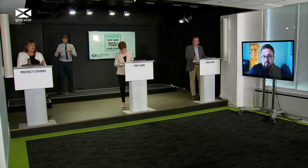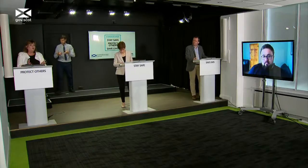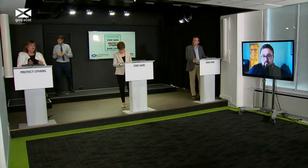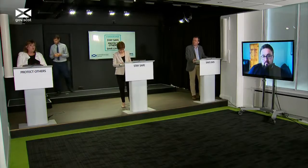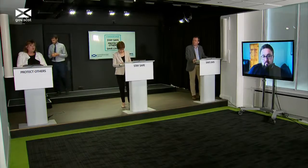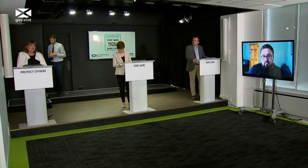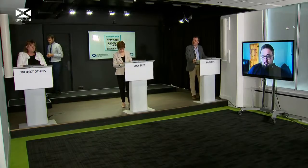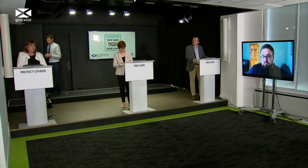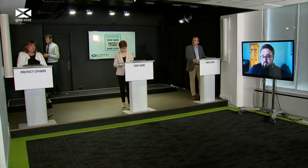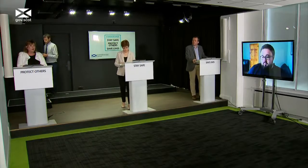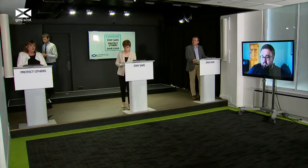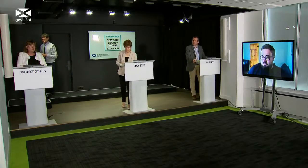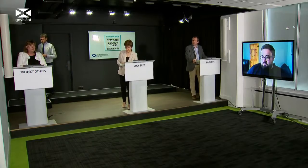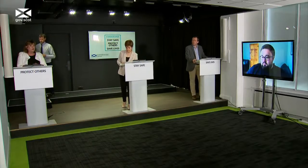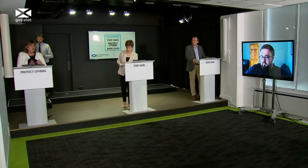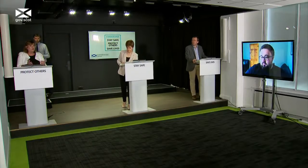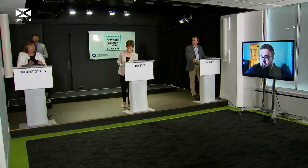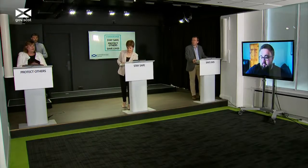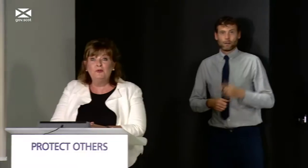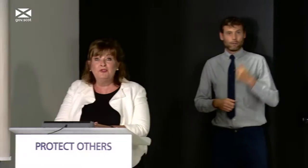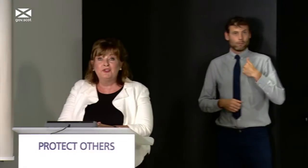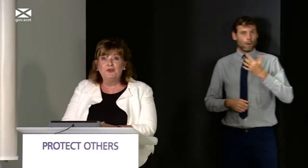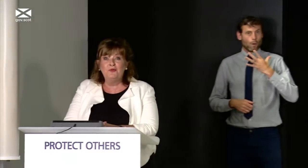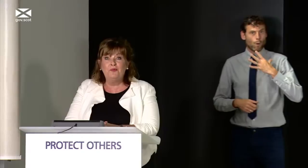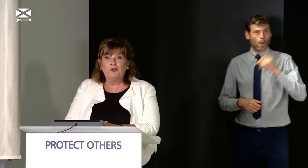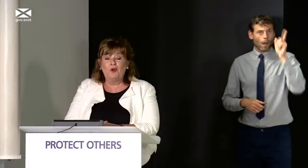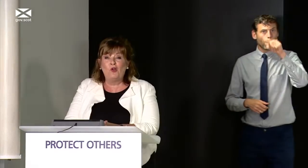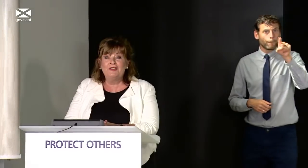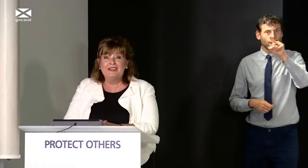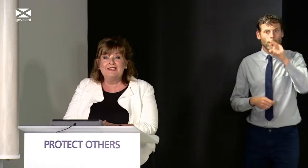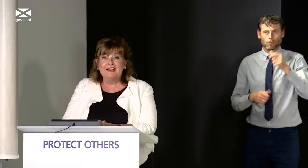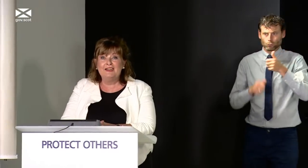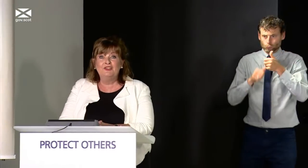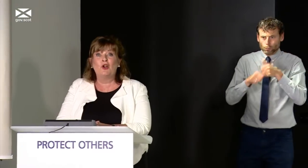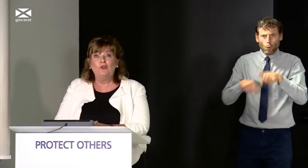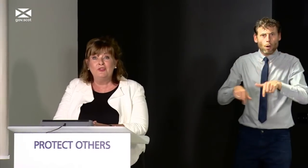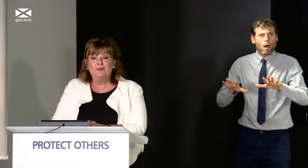we want people to support the country and we want people to book their holidays in Scotland.